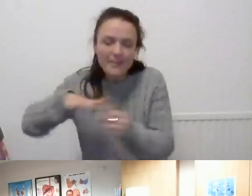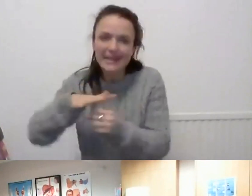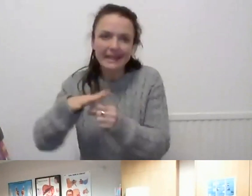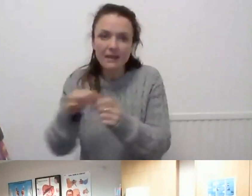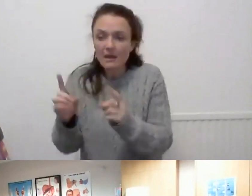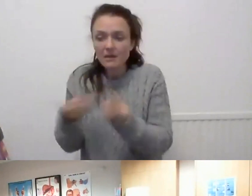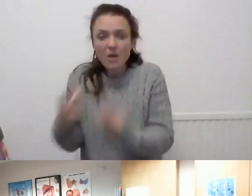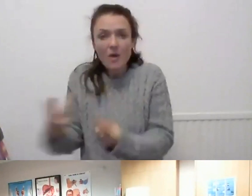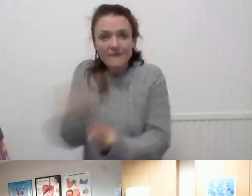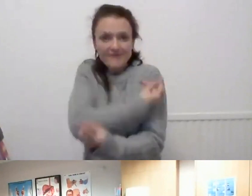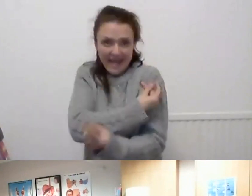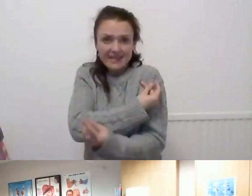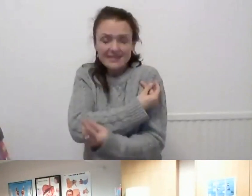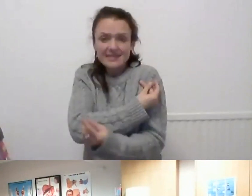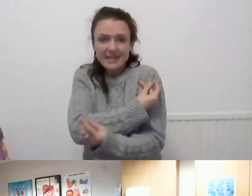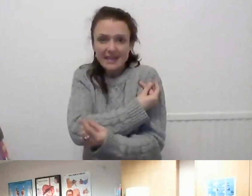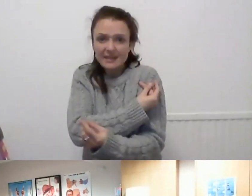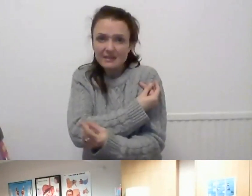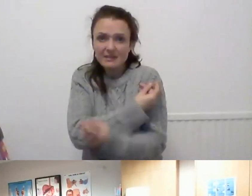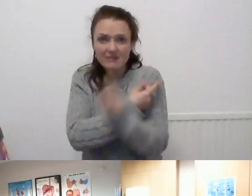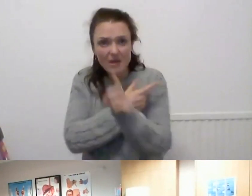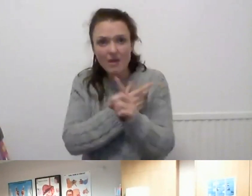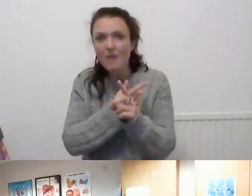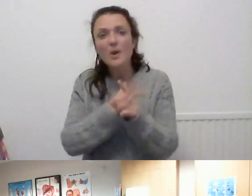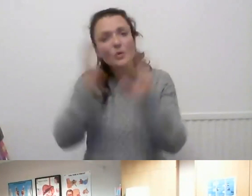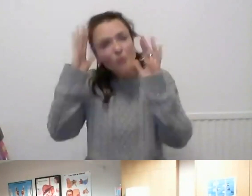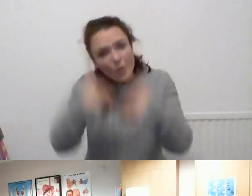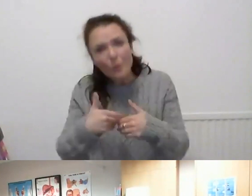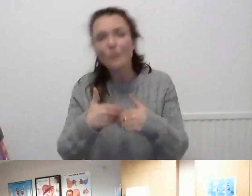then actually, no one will be forgotten, we will have lists. That's the one lovely thing